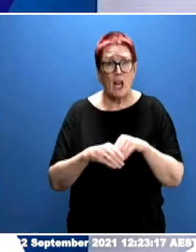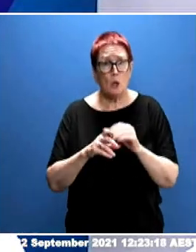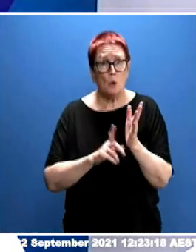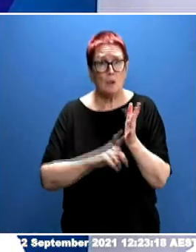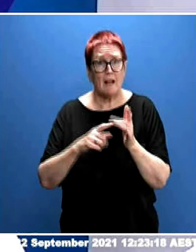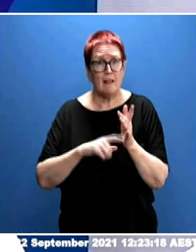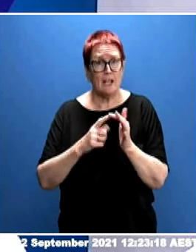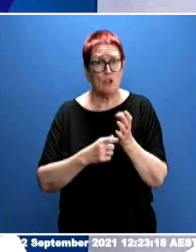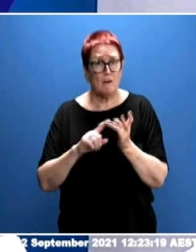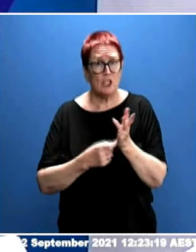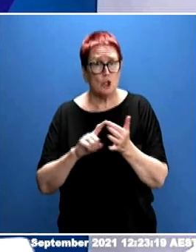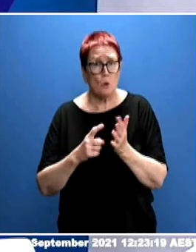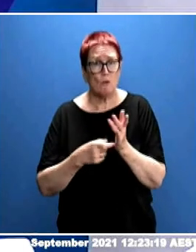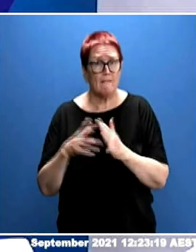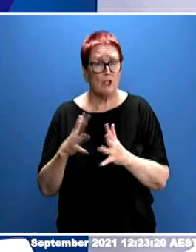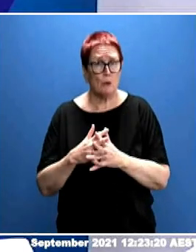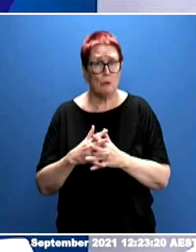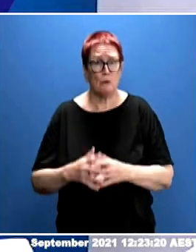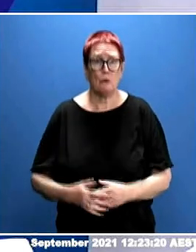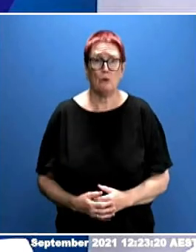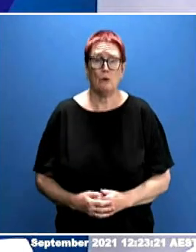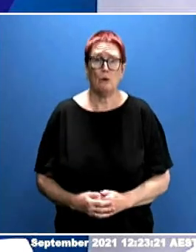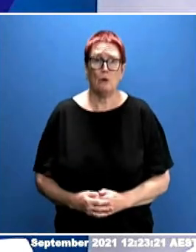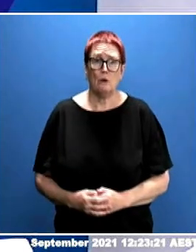I was wondering whether the recommendations that are made